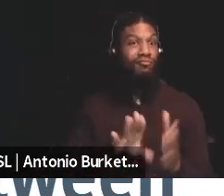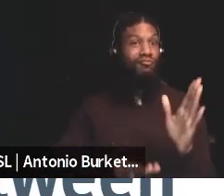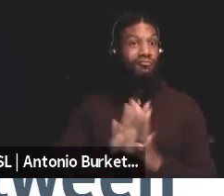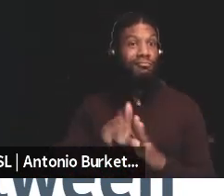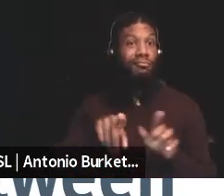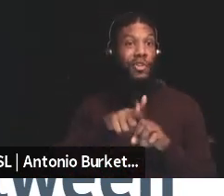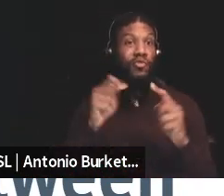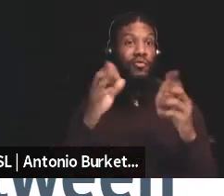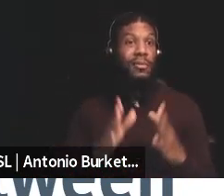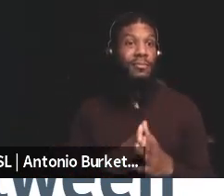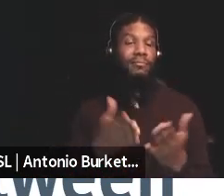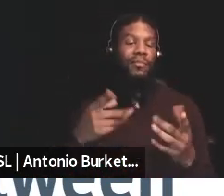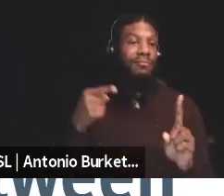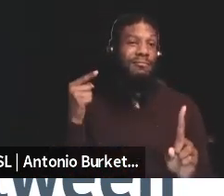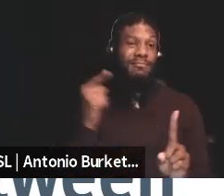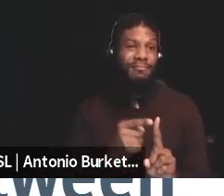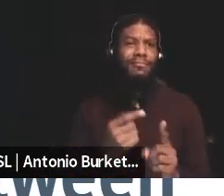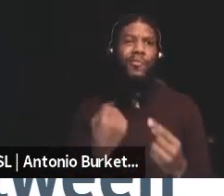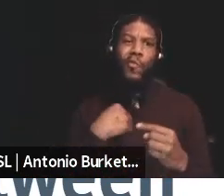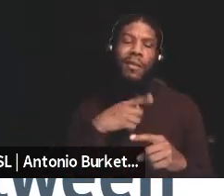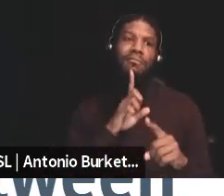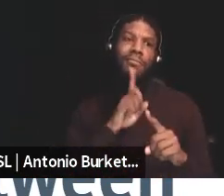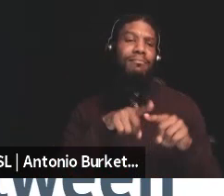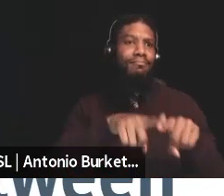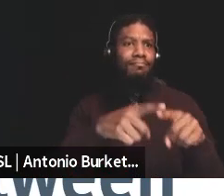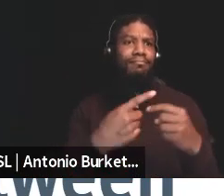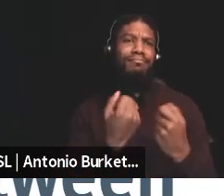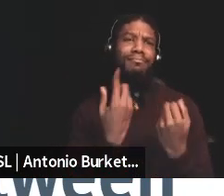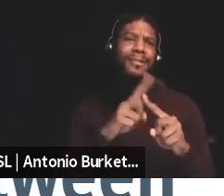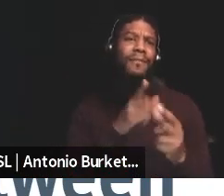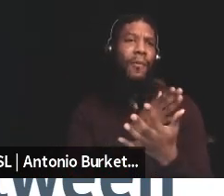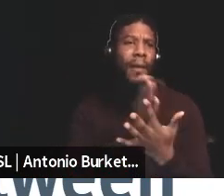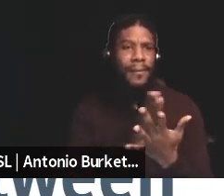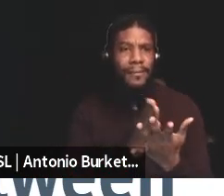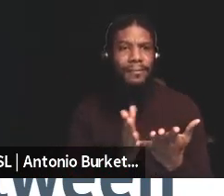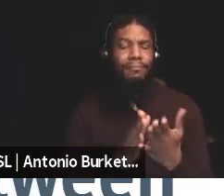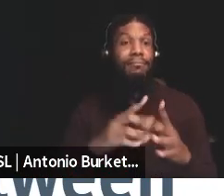are a lot of ways that we depend on each other and also creating expectations about what that